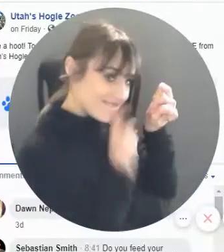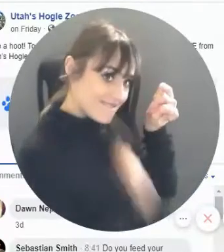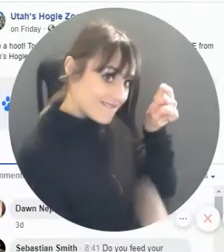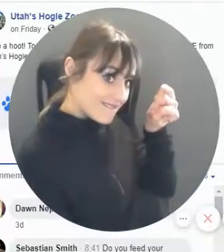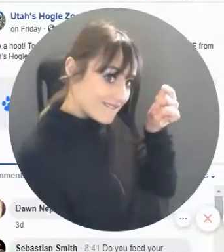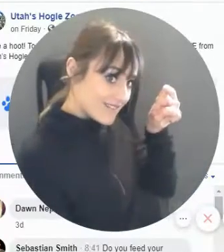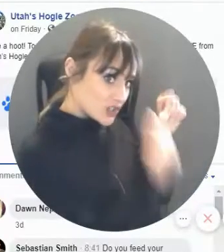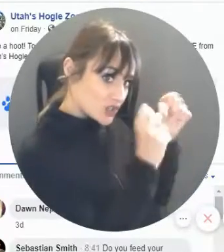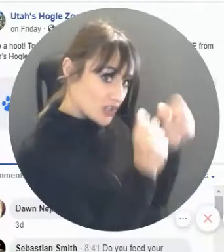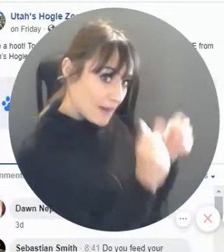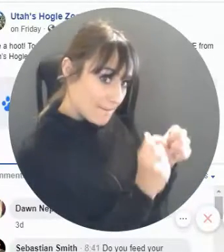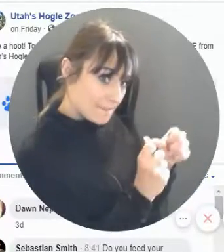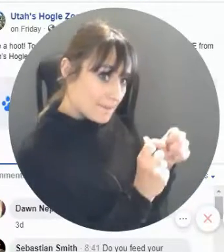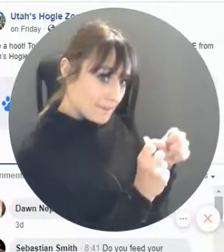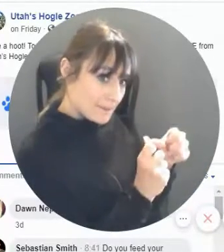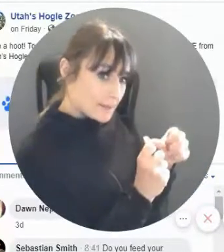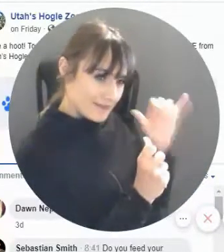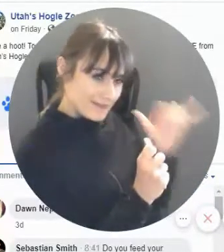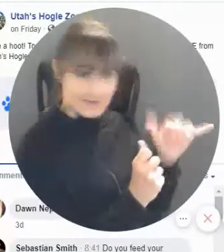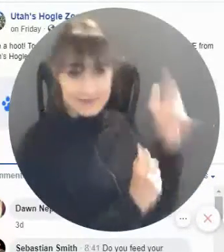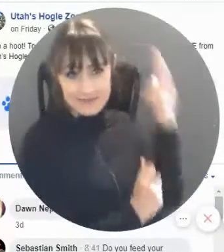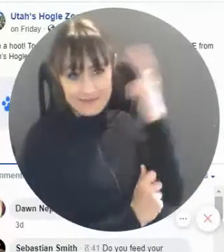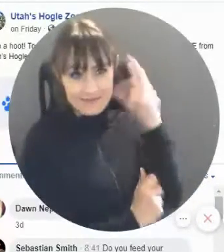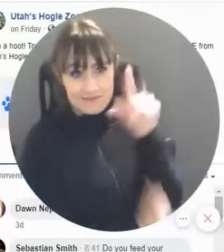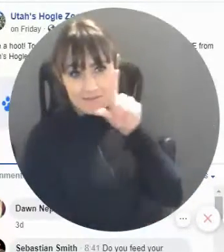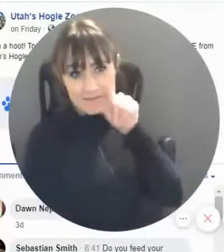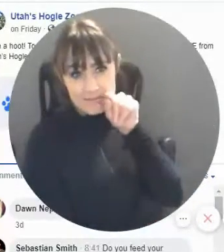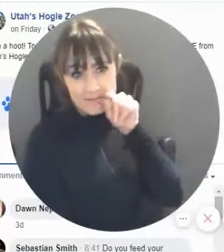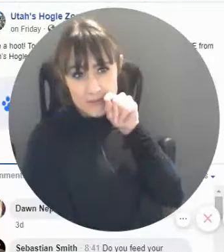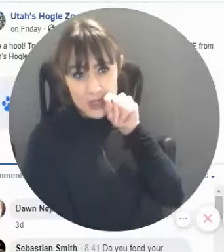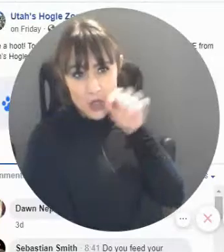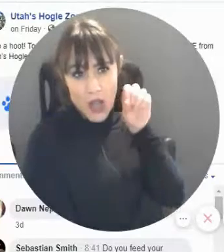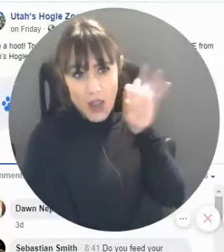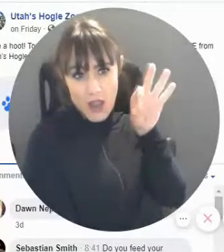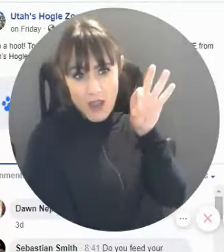is why they're a bird of prey. However, that's not the "business end".